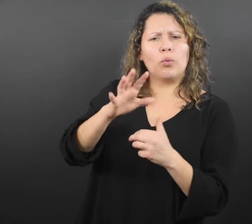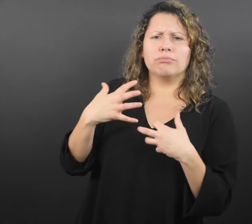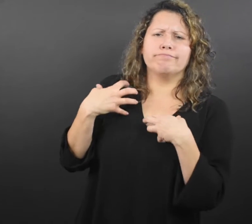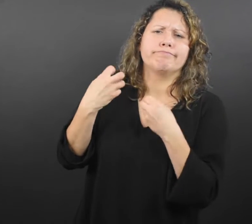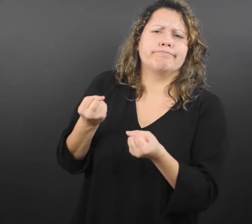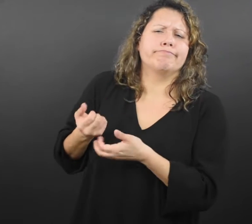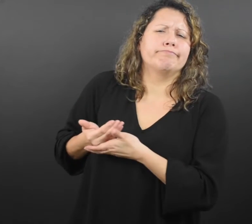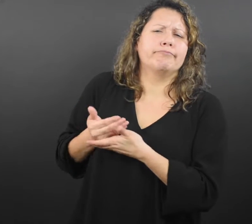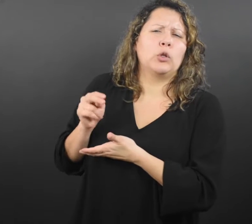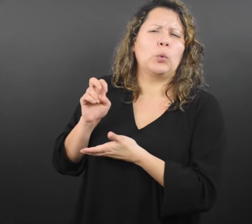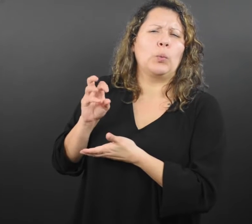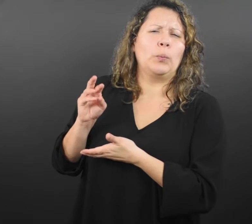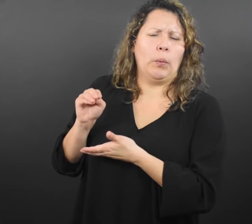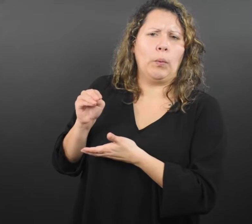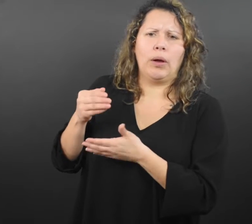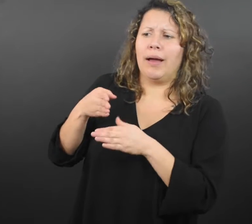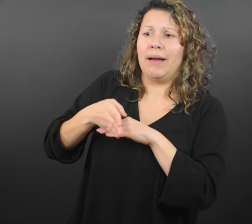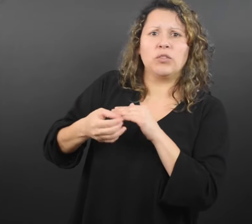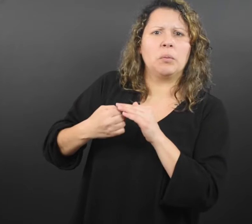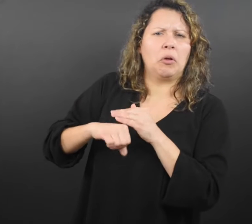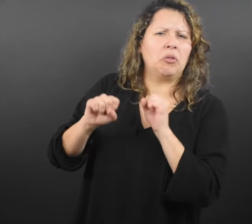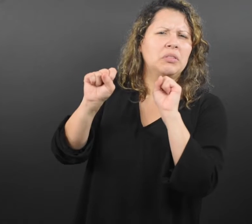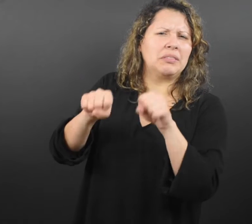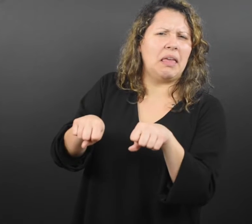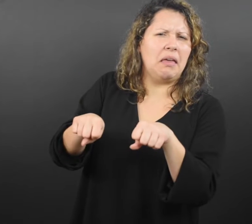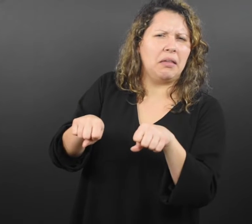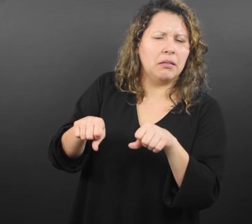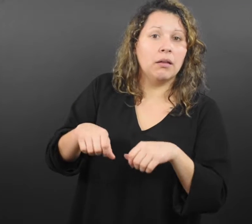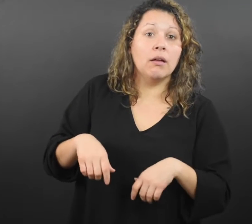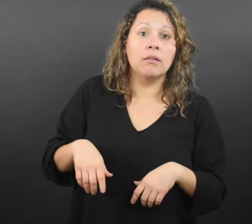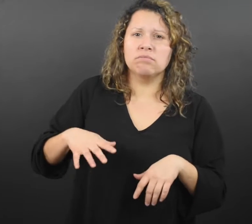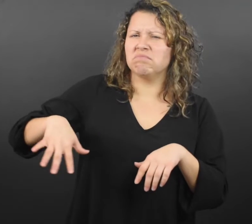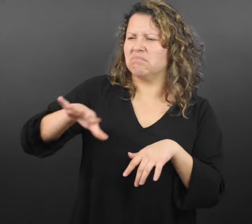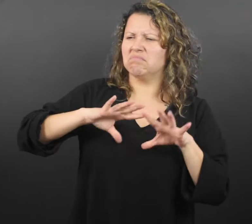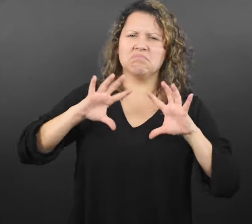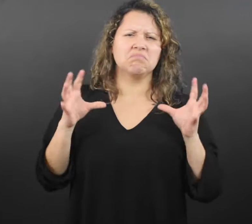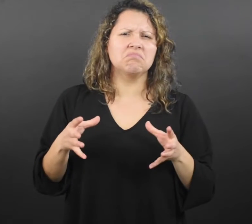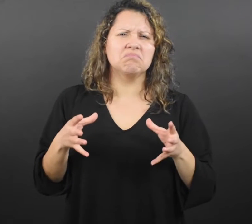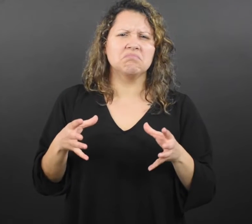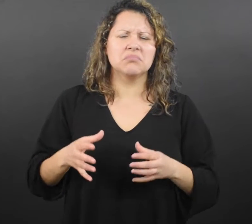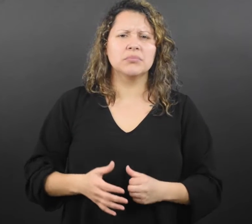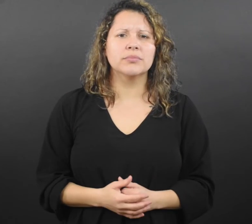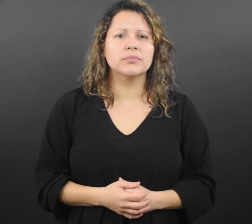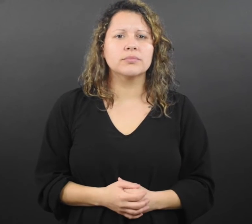can protect new babies from infection. ● You can stay in the same room with your